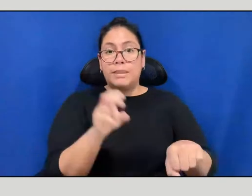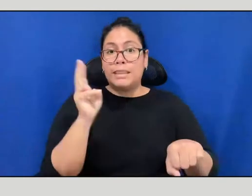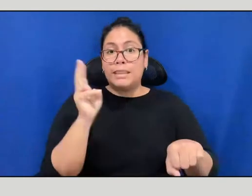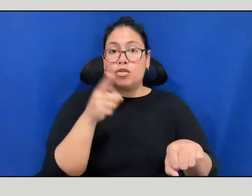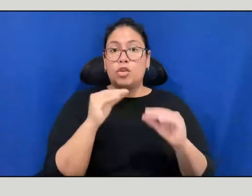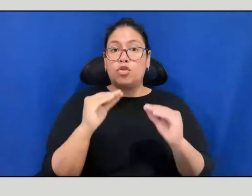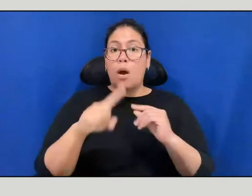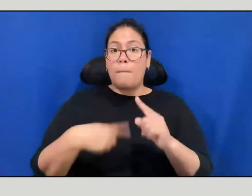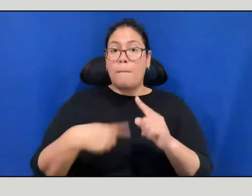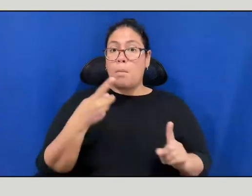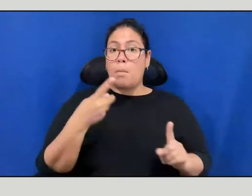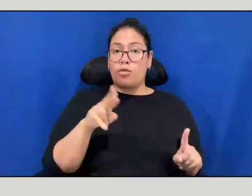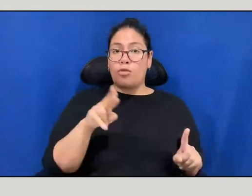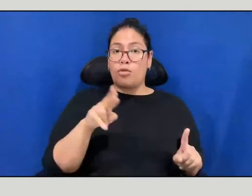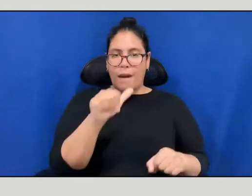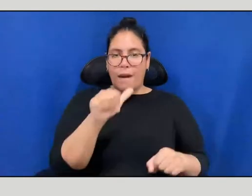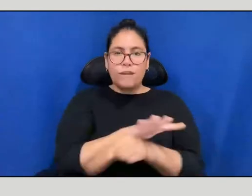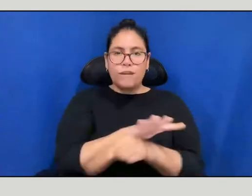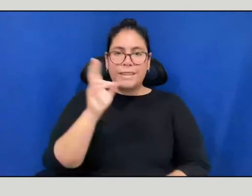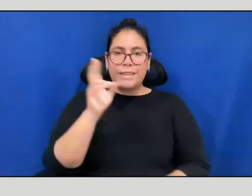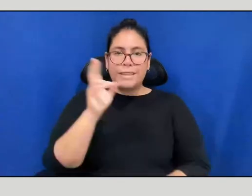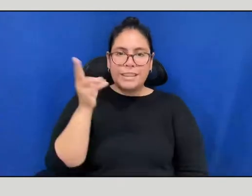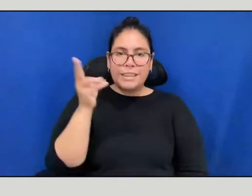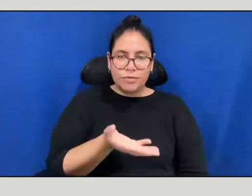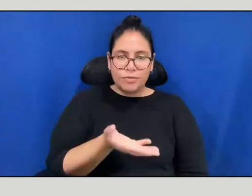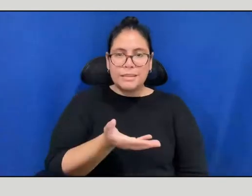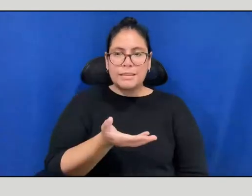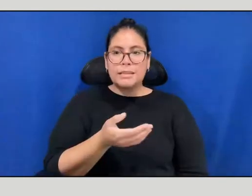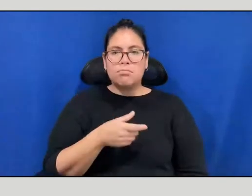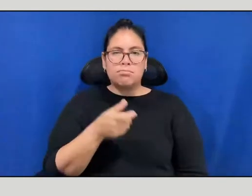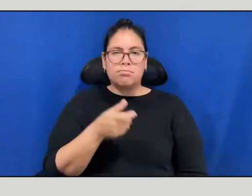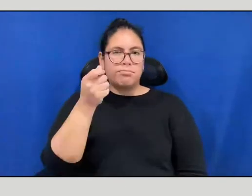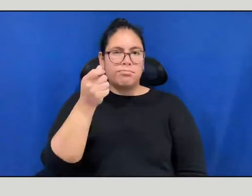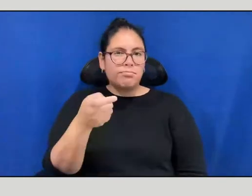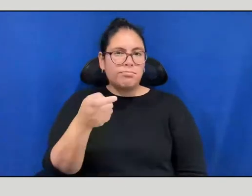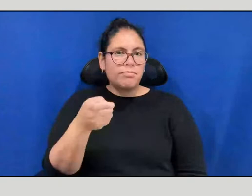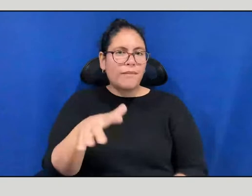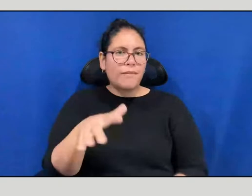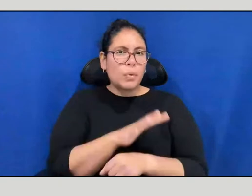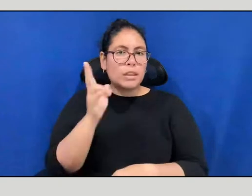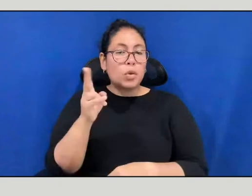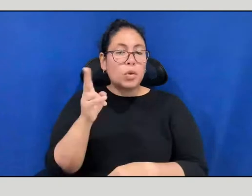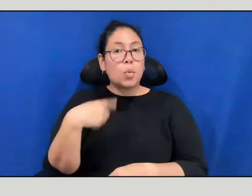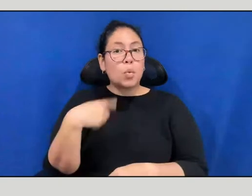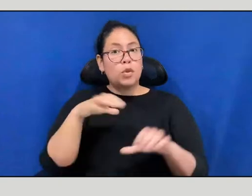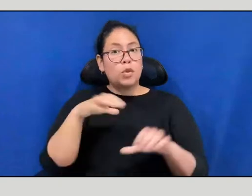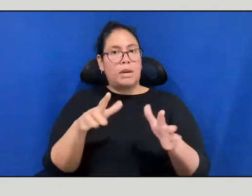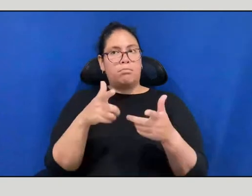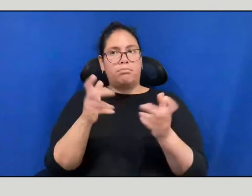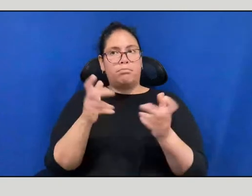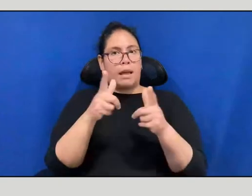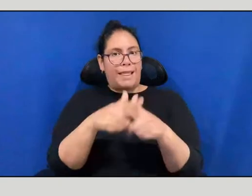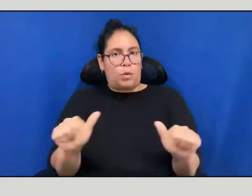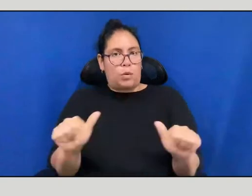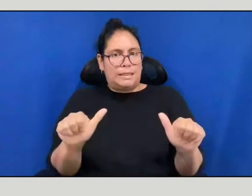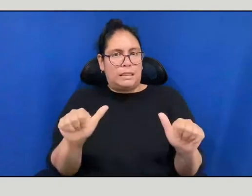It's barely there. And so, yes, we do these linguistic changes, but I feel like the history